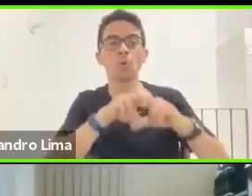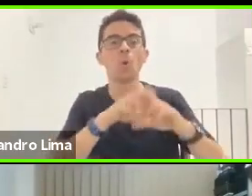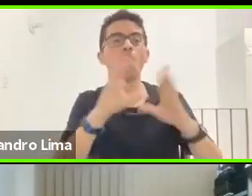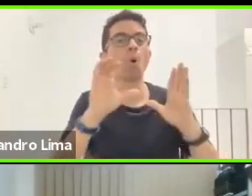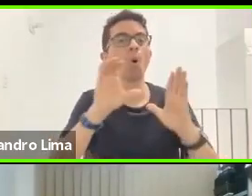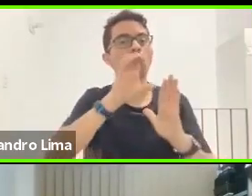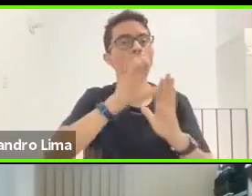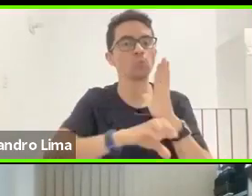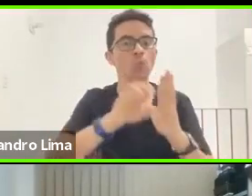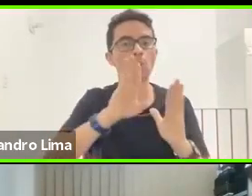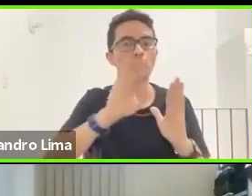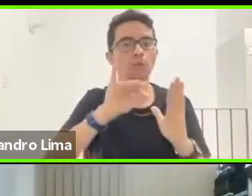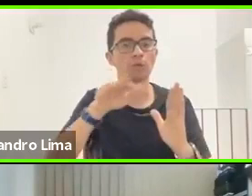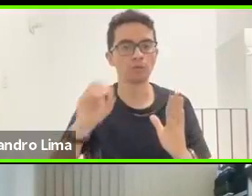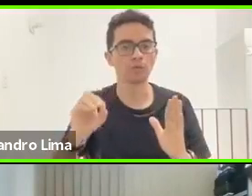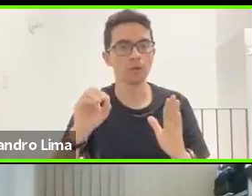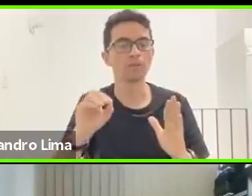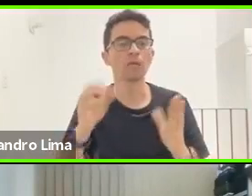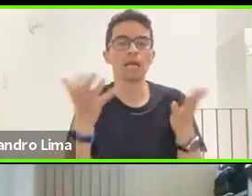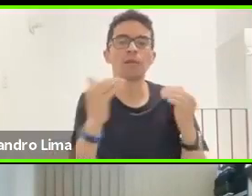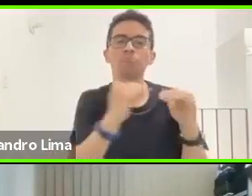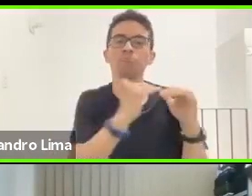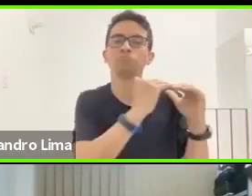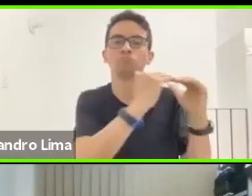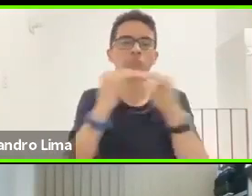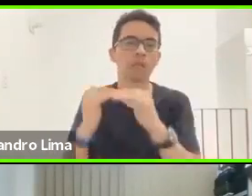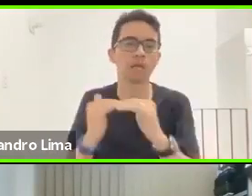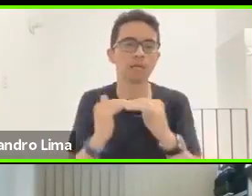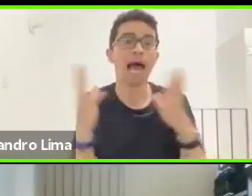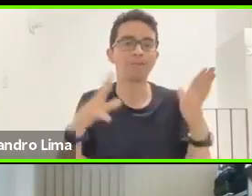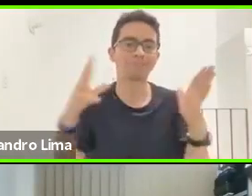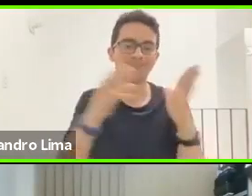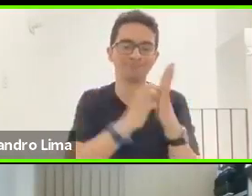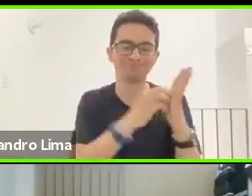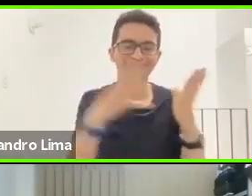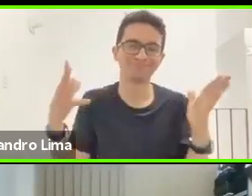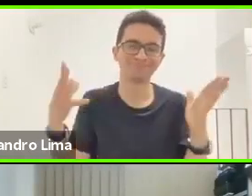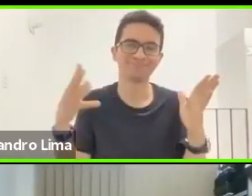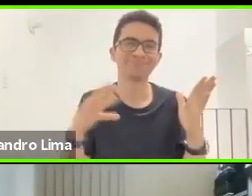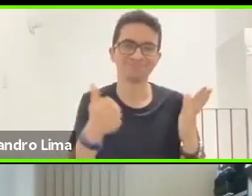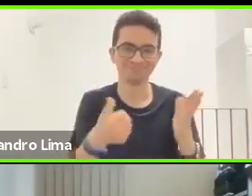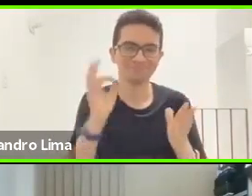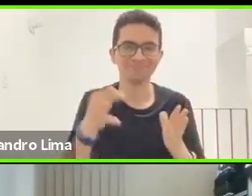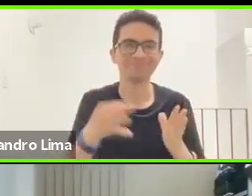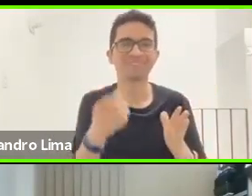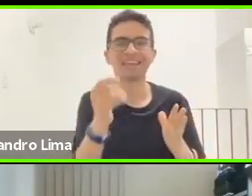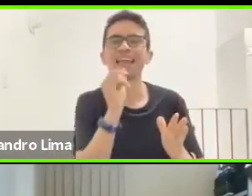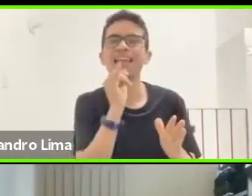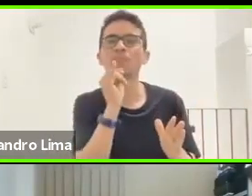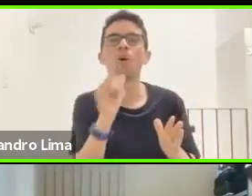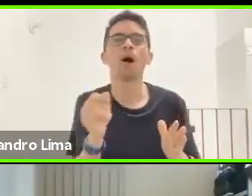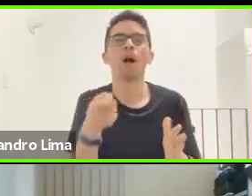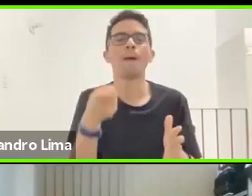We have efforts to. I don't know if